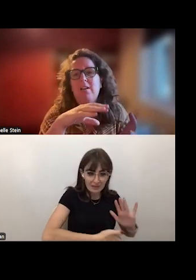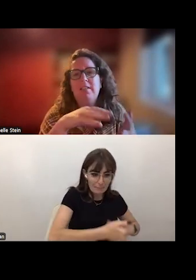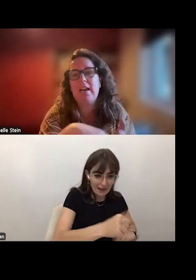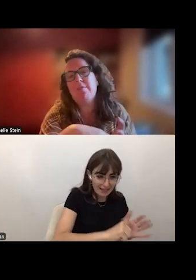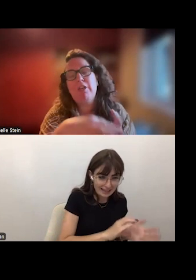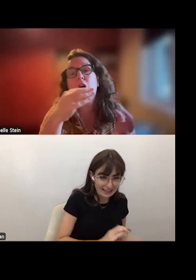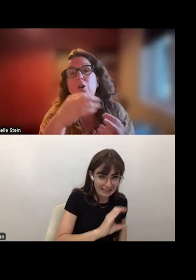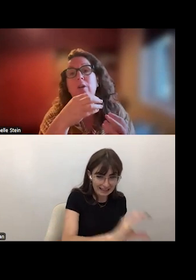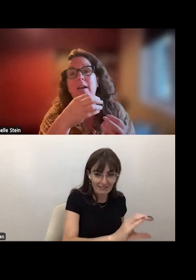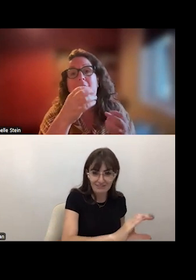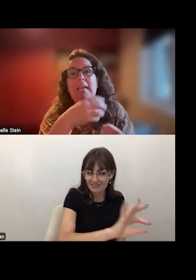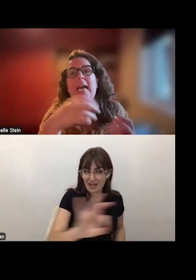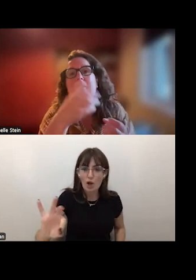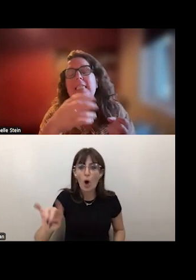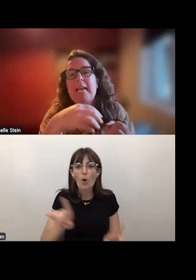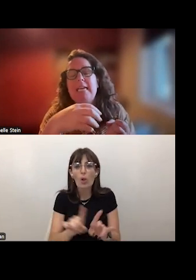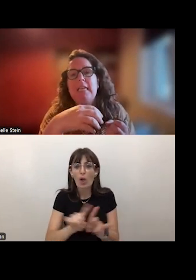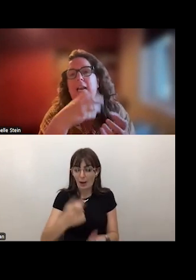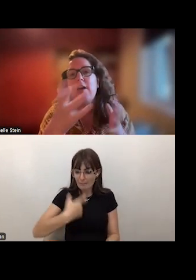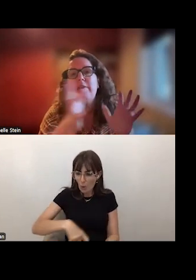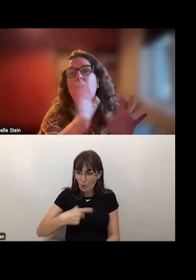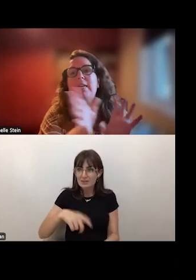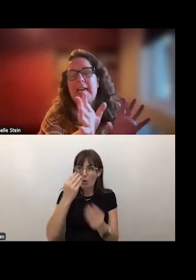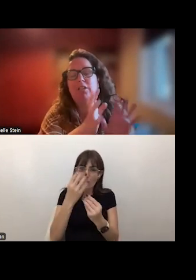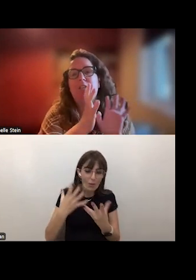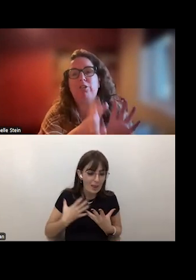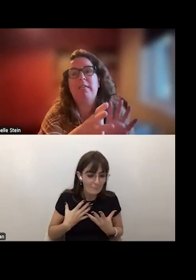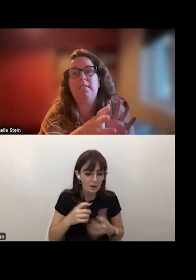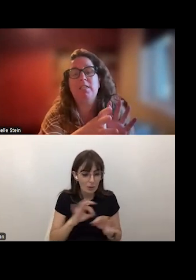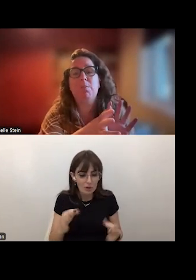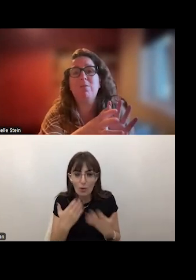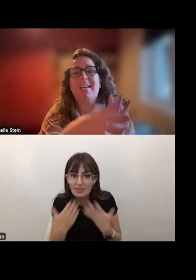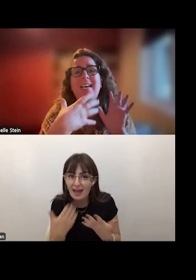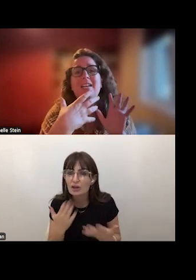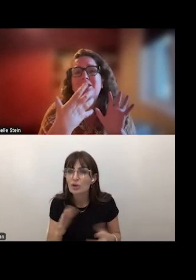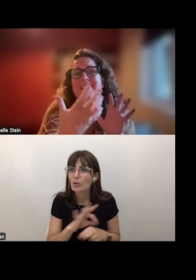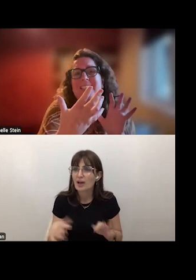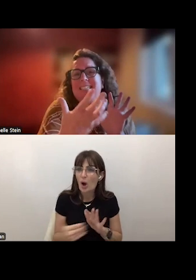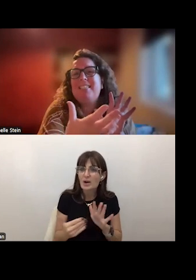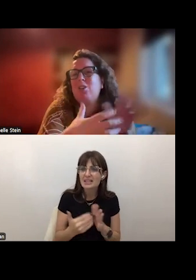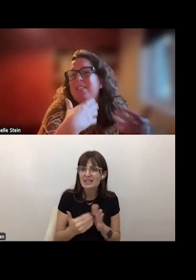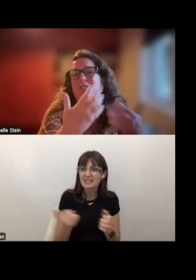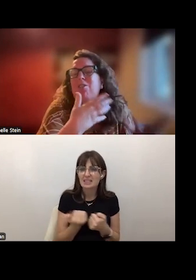account and having a indication that you are an existing supporter, it just shows that you